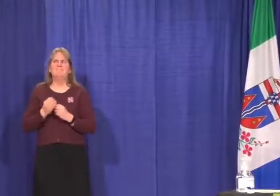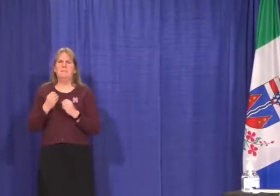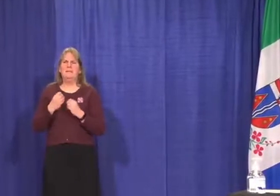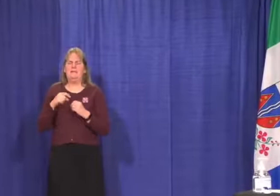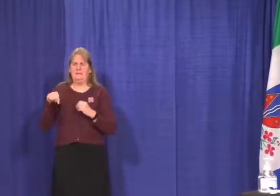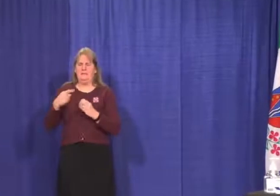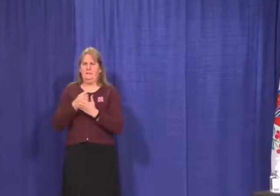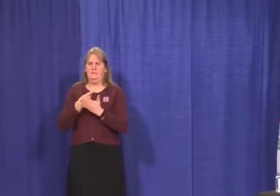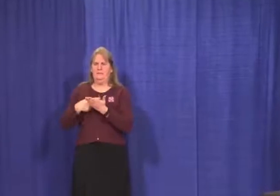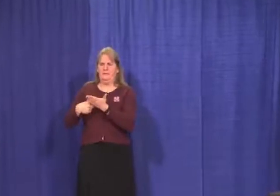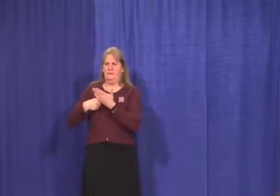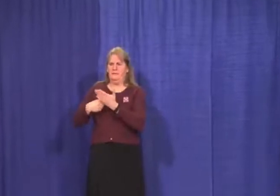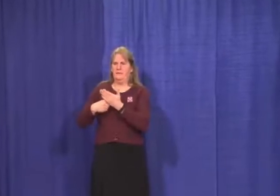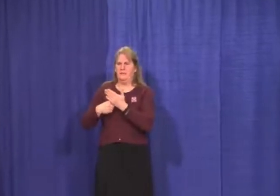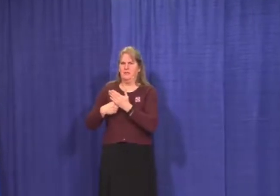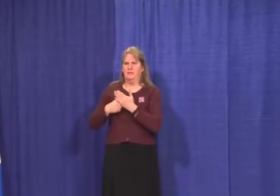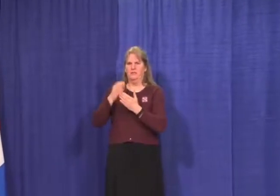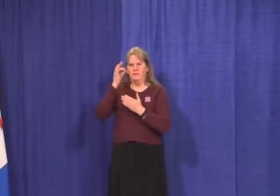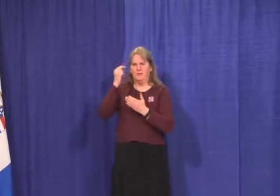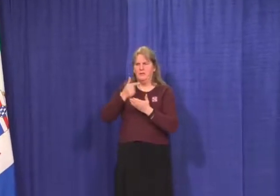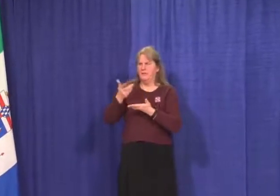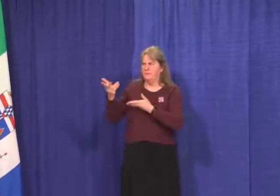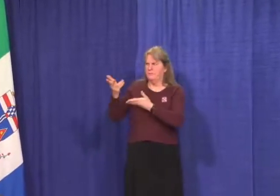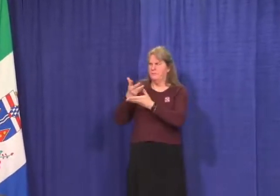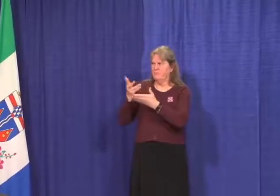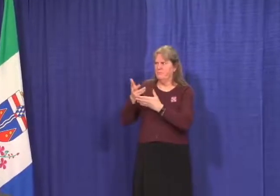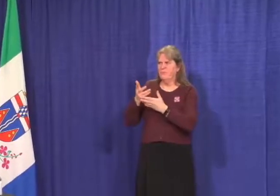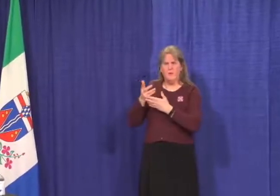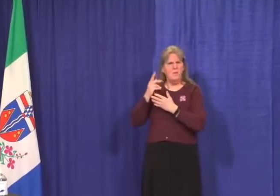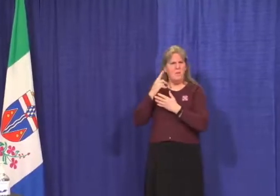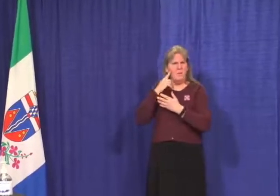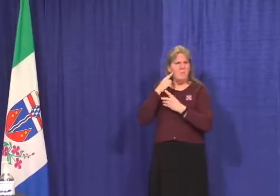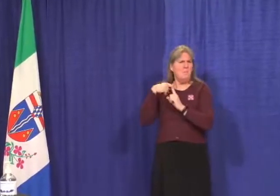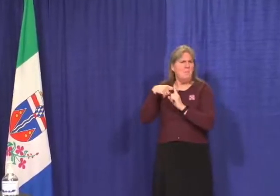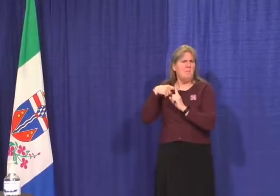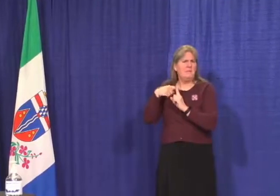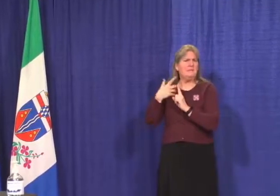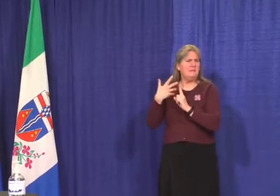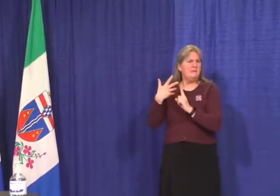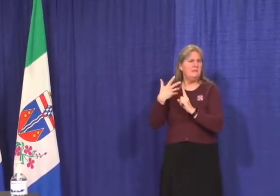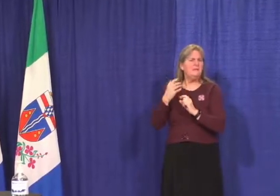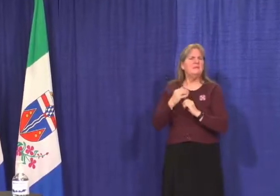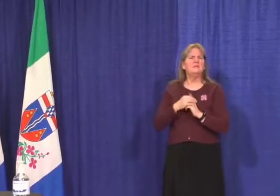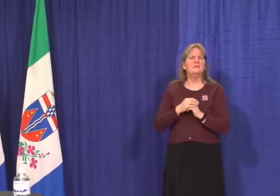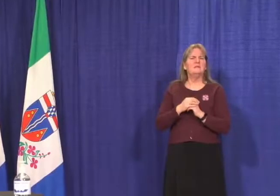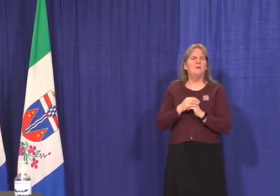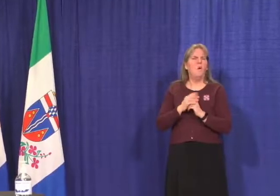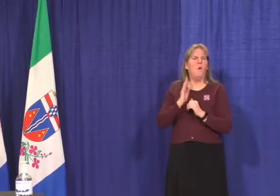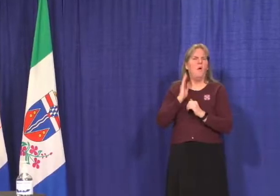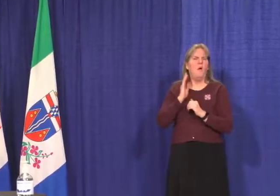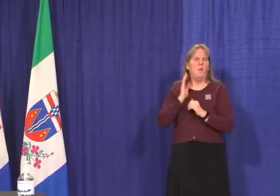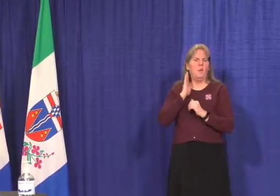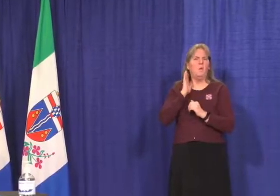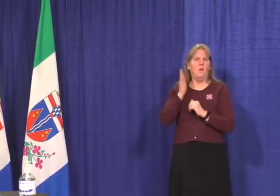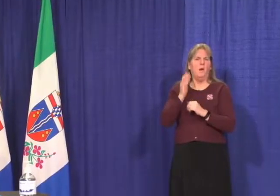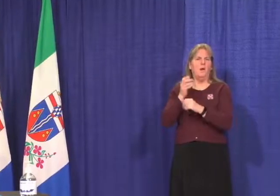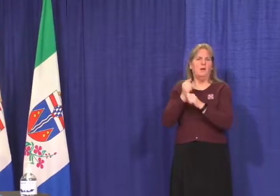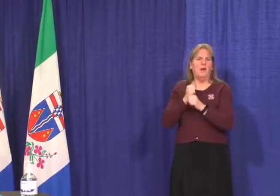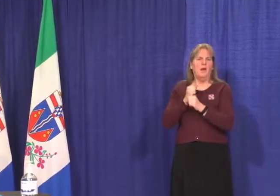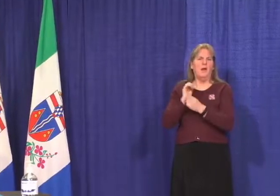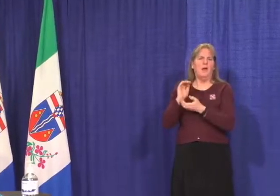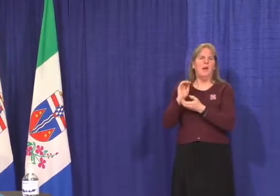optimistic.